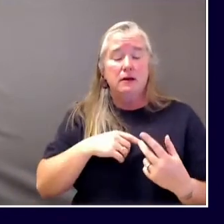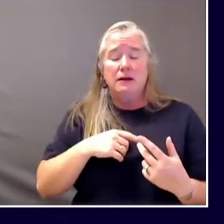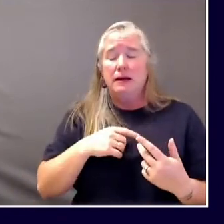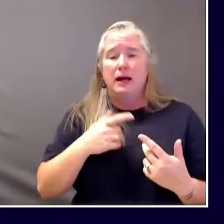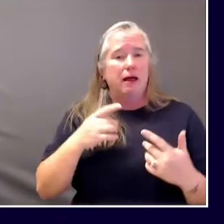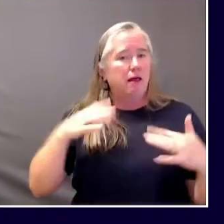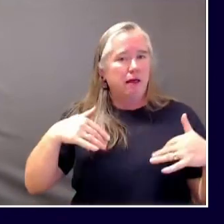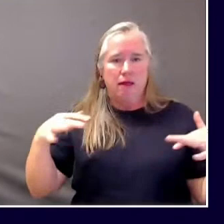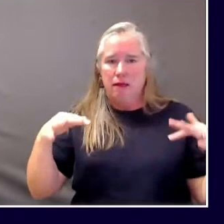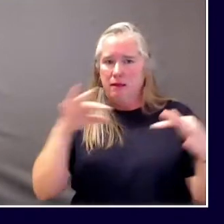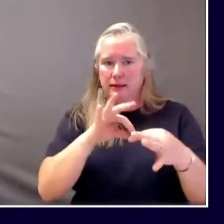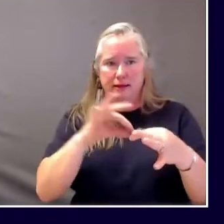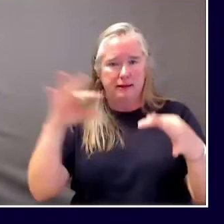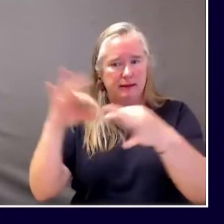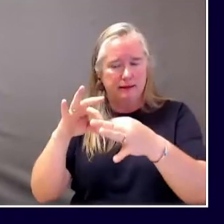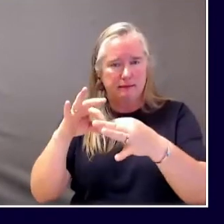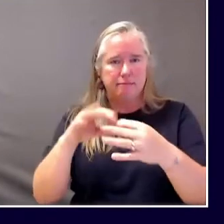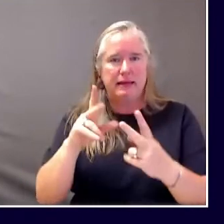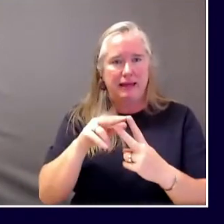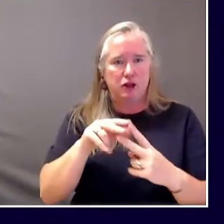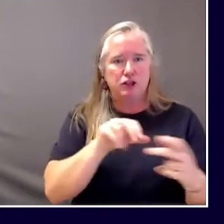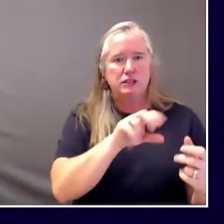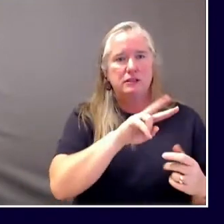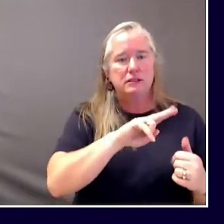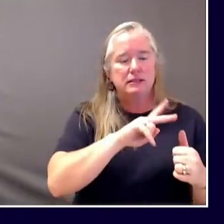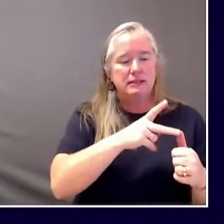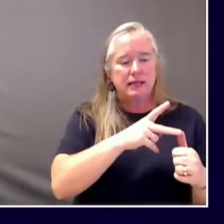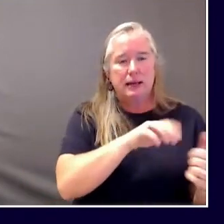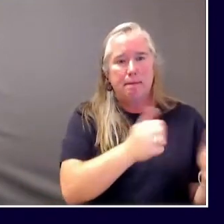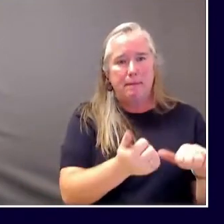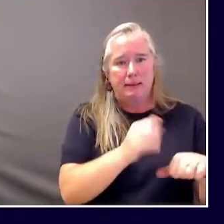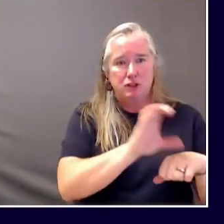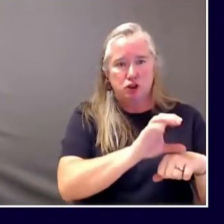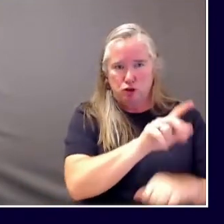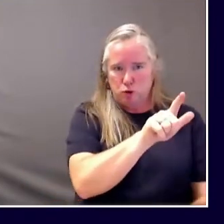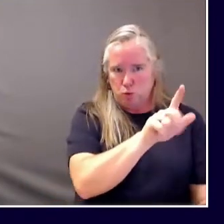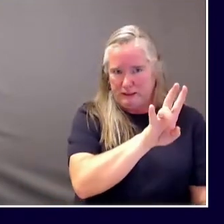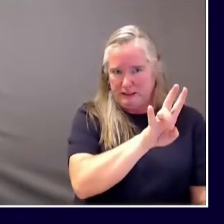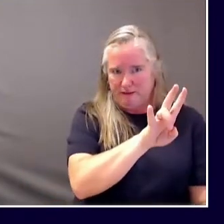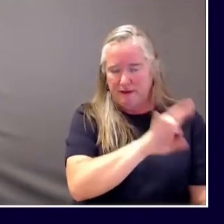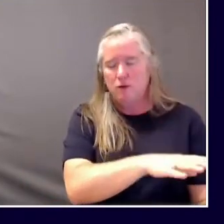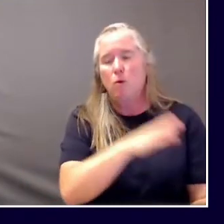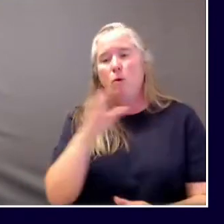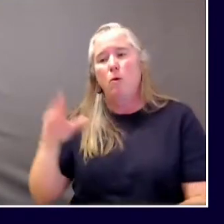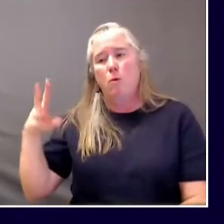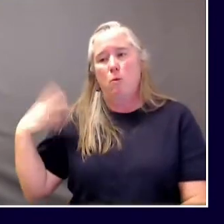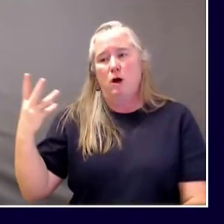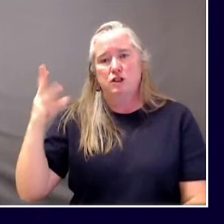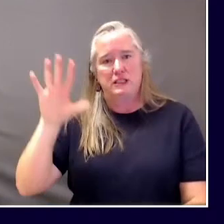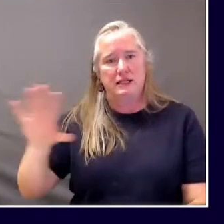of those associated with second Baptist church twenty seven